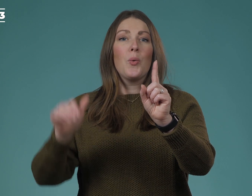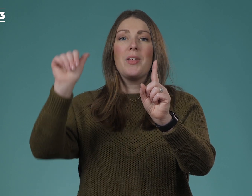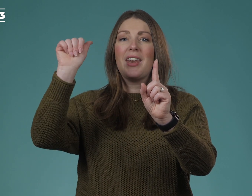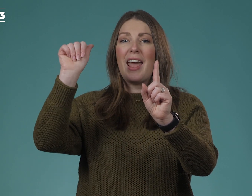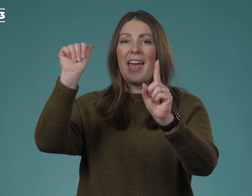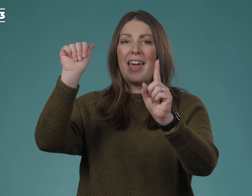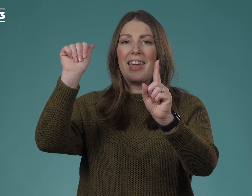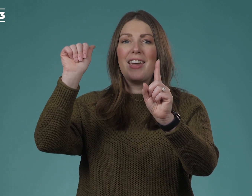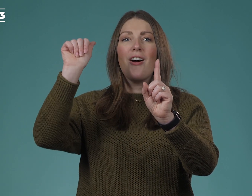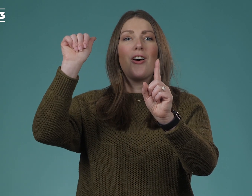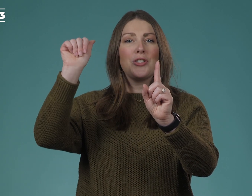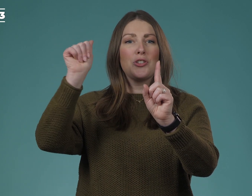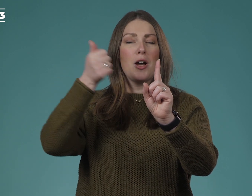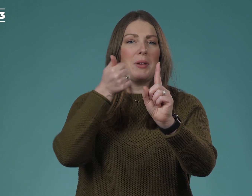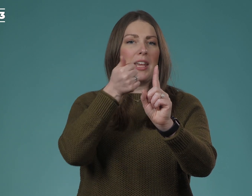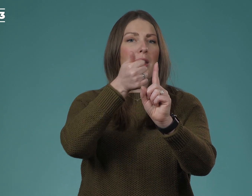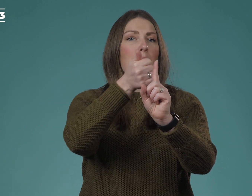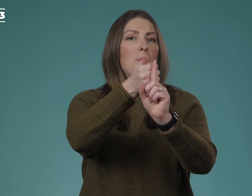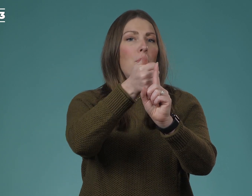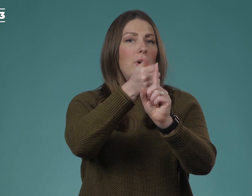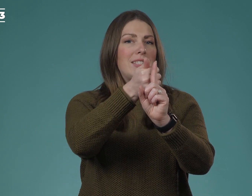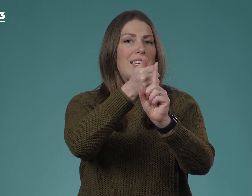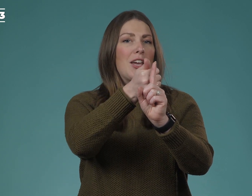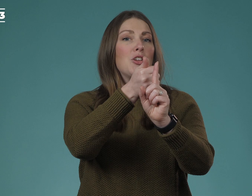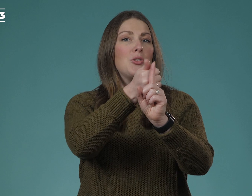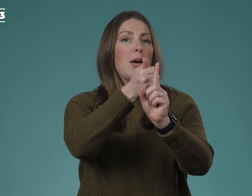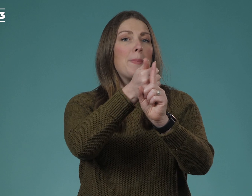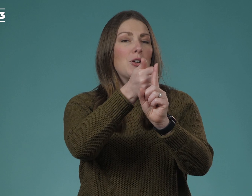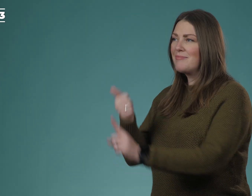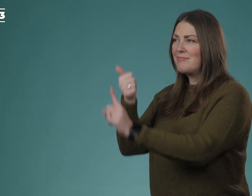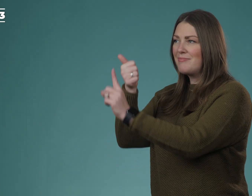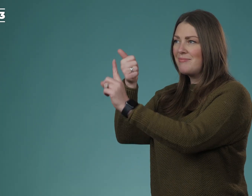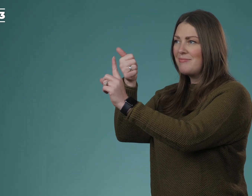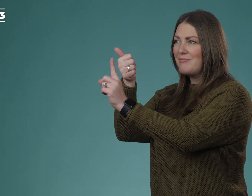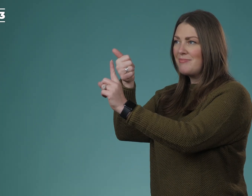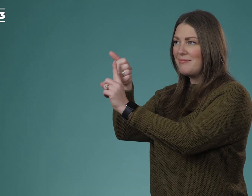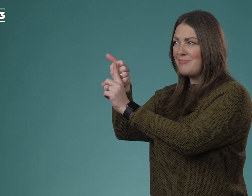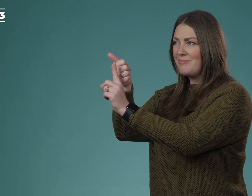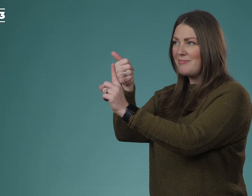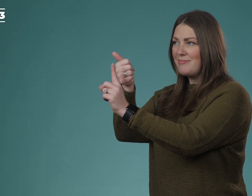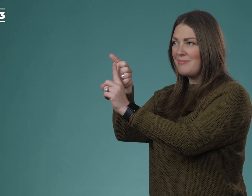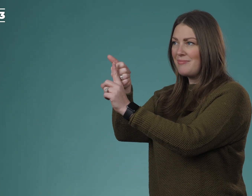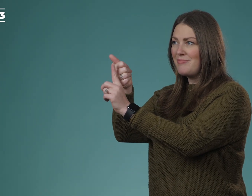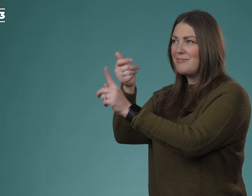with an A on your dominant pointing to that person self.